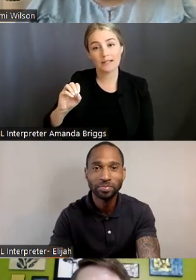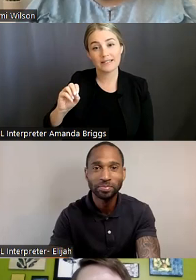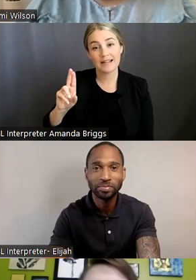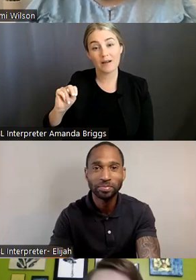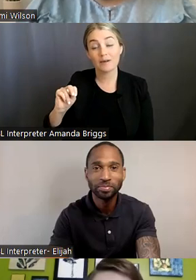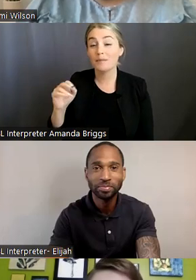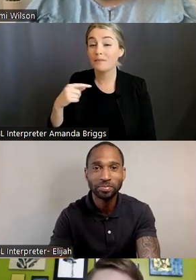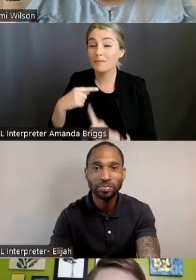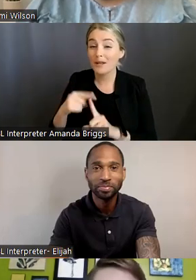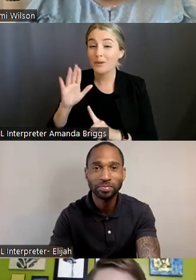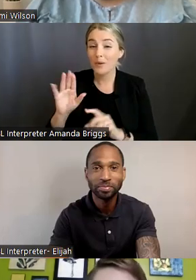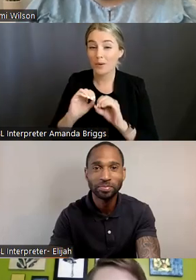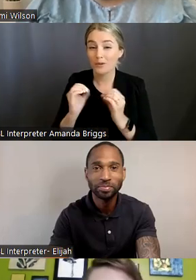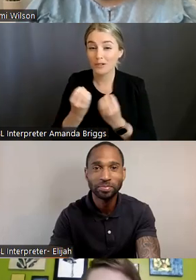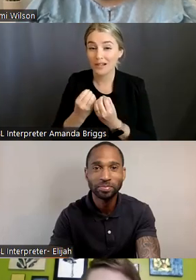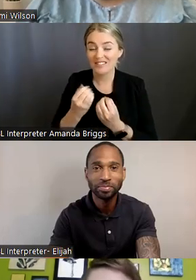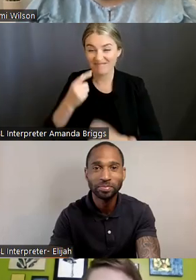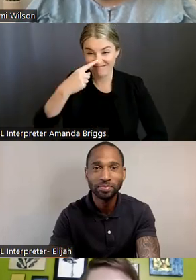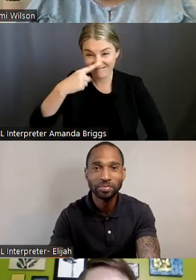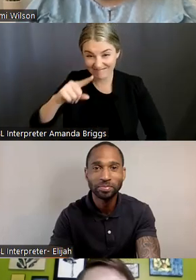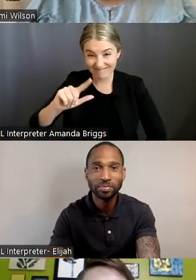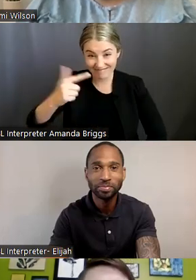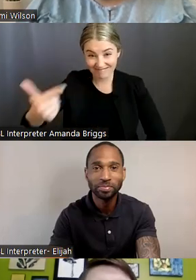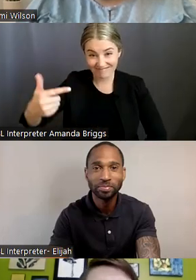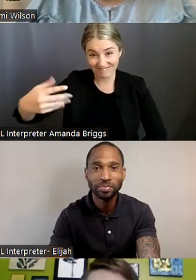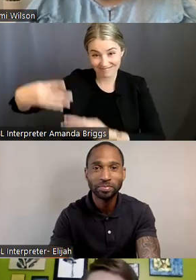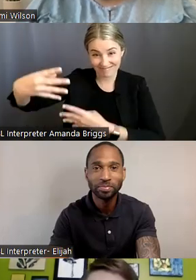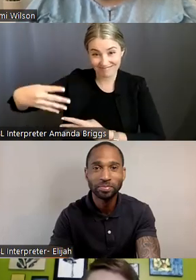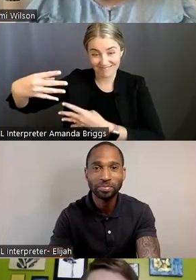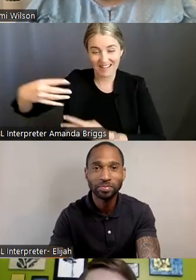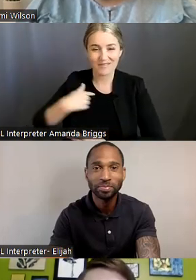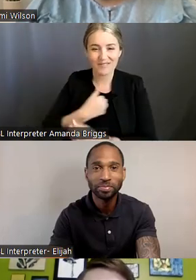here. The other thing we will ask, one more thing, is that if you are watching,